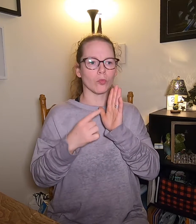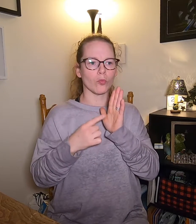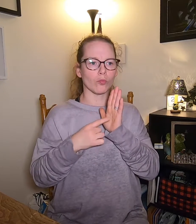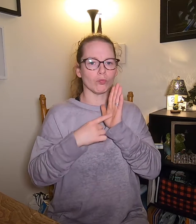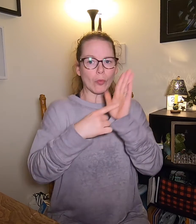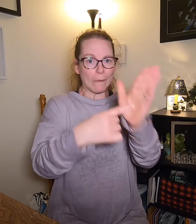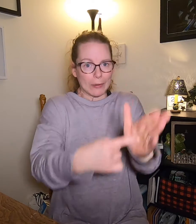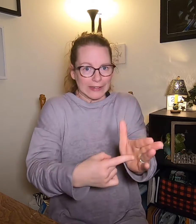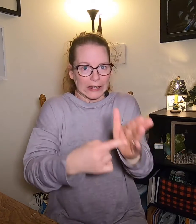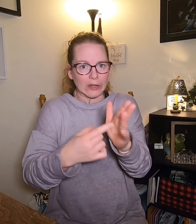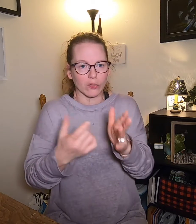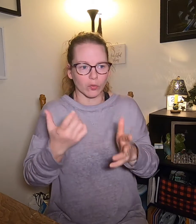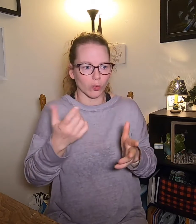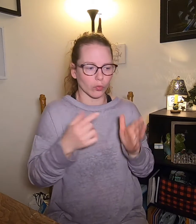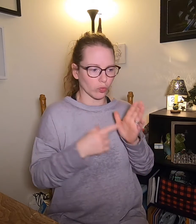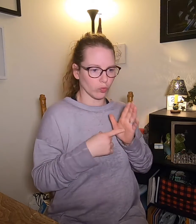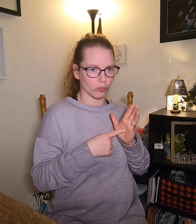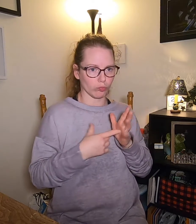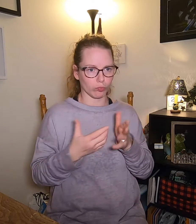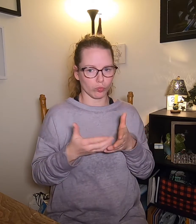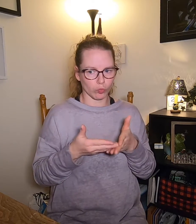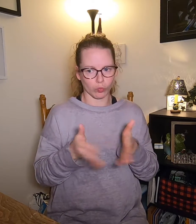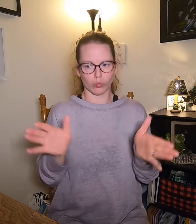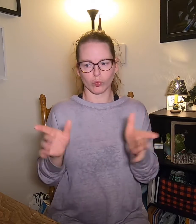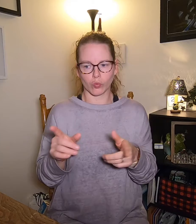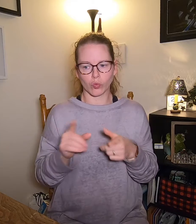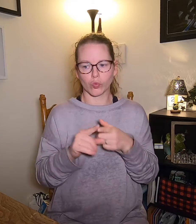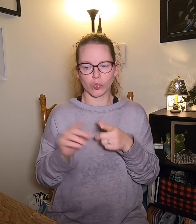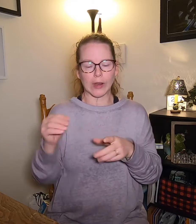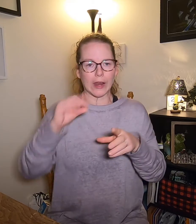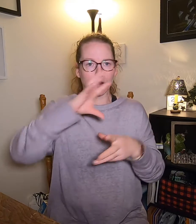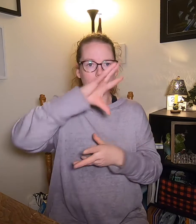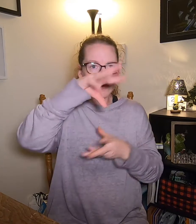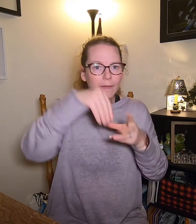movies, or in the community